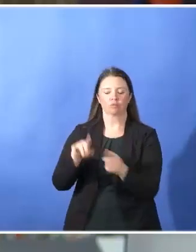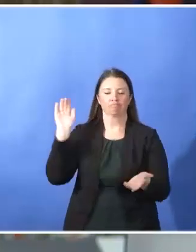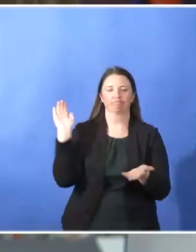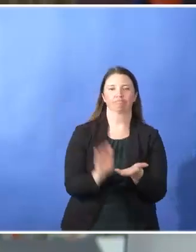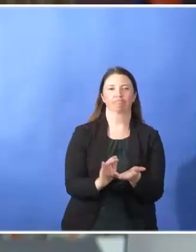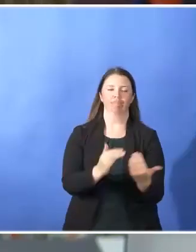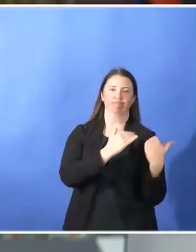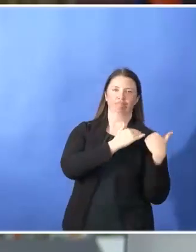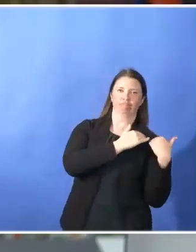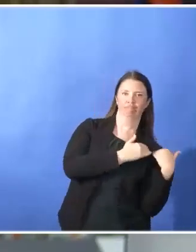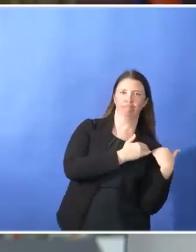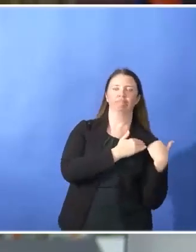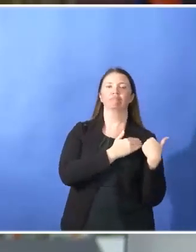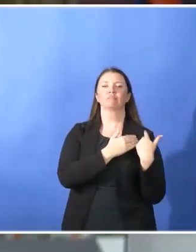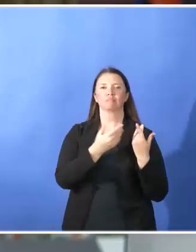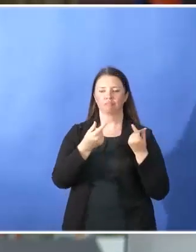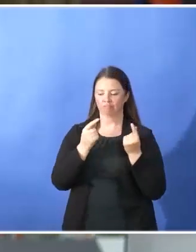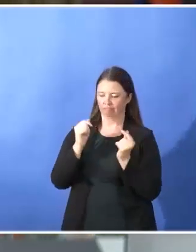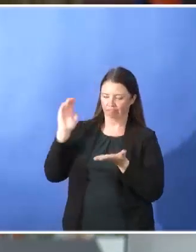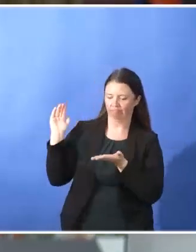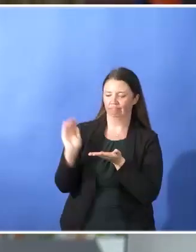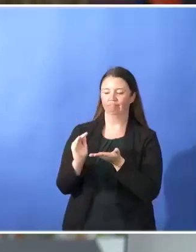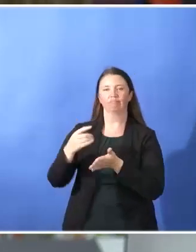PEOPLE INCARCERATED WITH DISABILITIES.